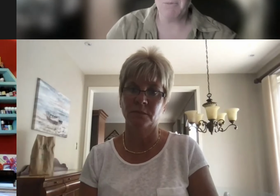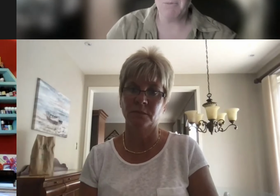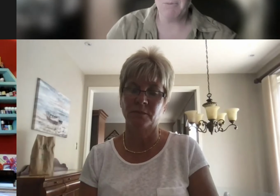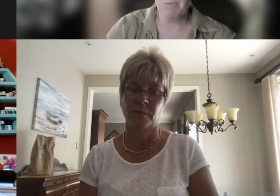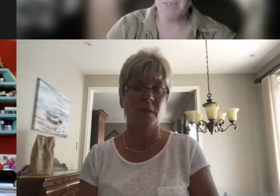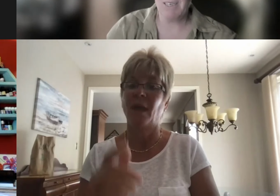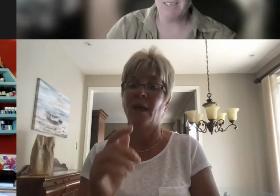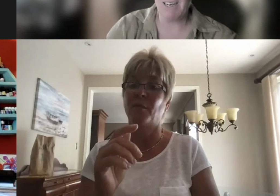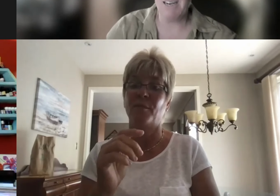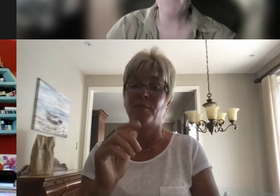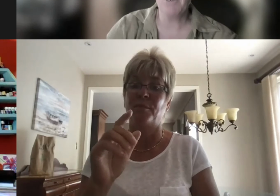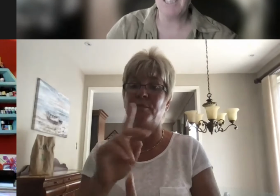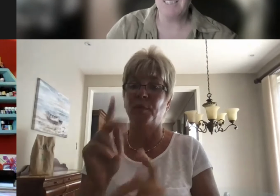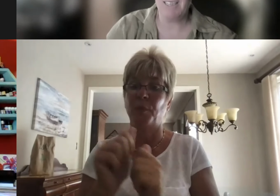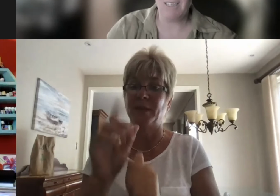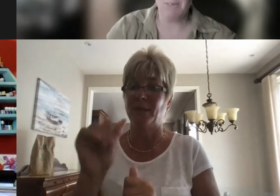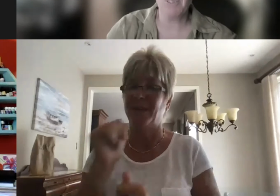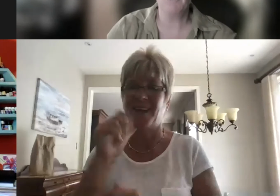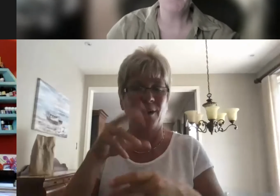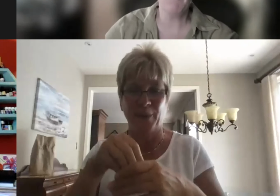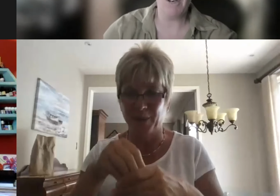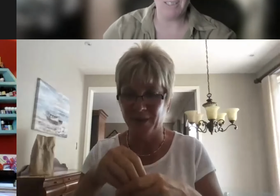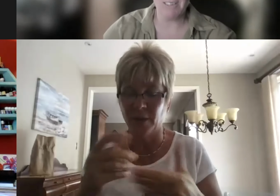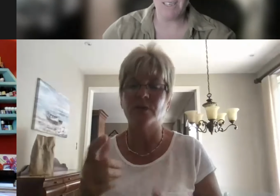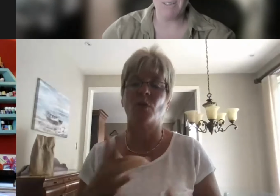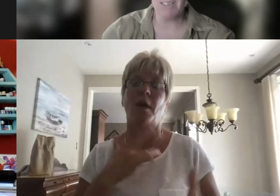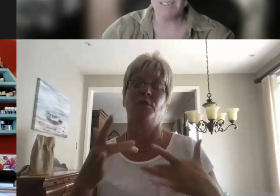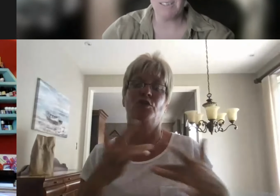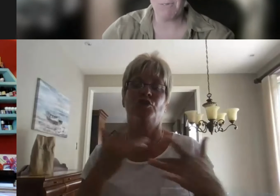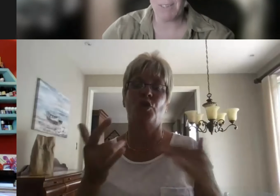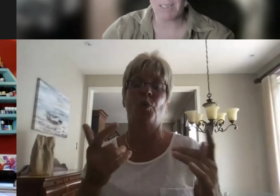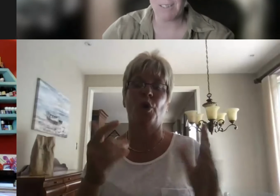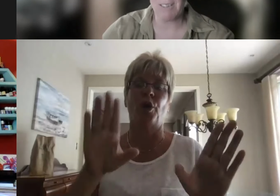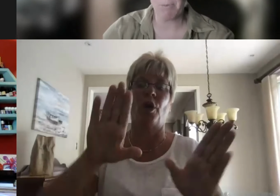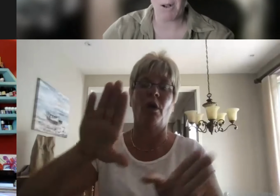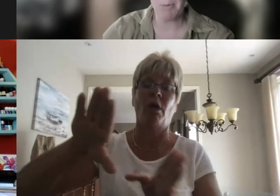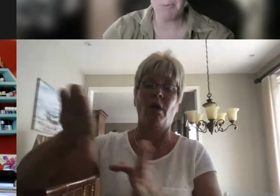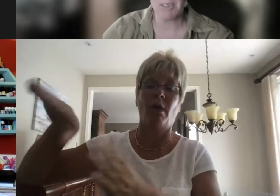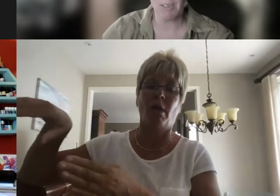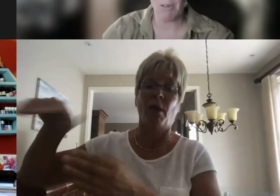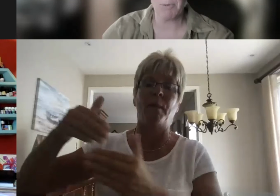I'm worried that we're going to move on and say, okay, this is fixed, this problem is solved,